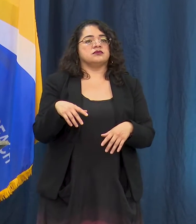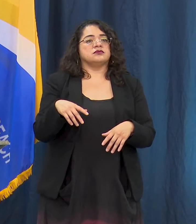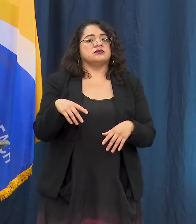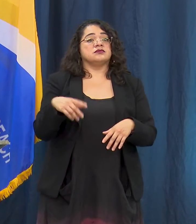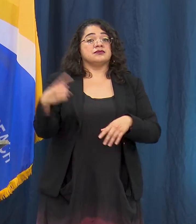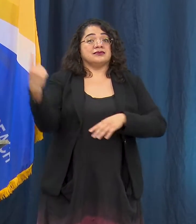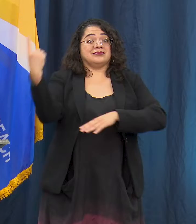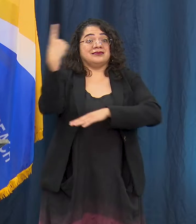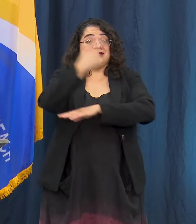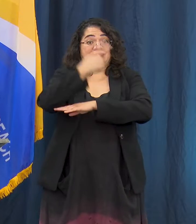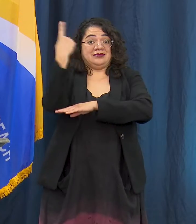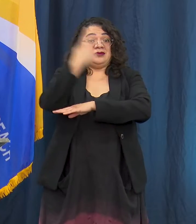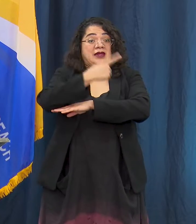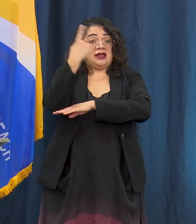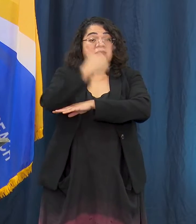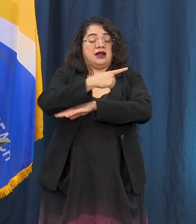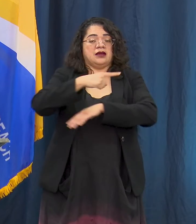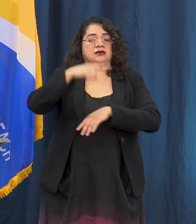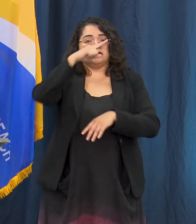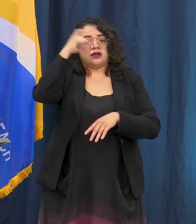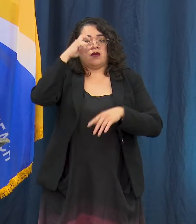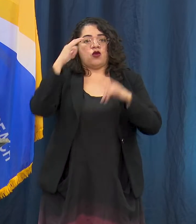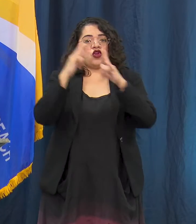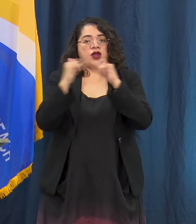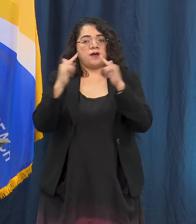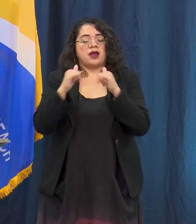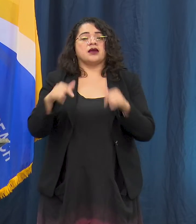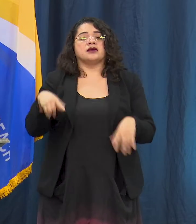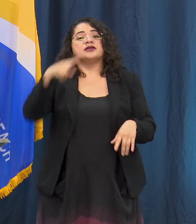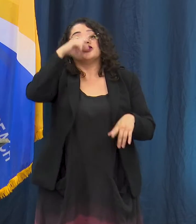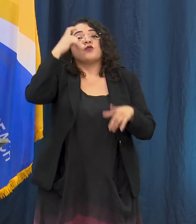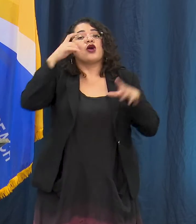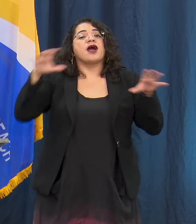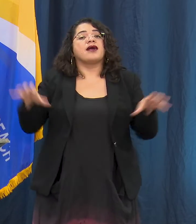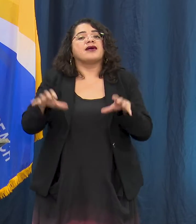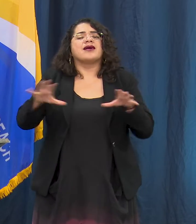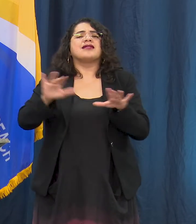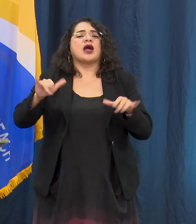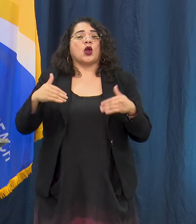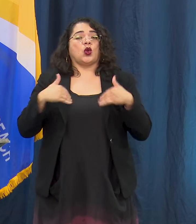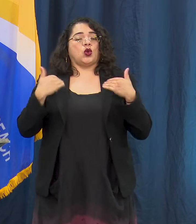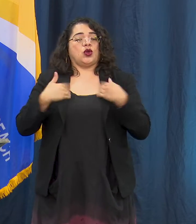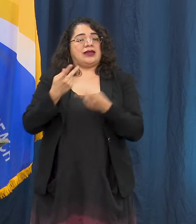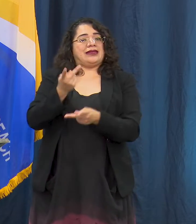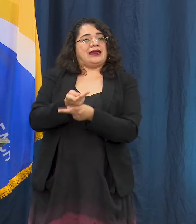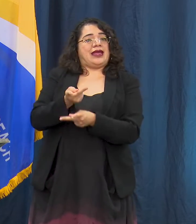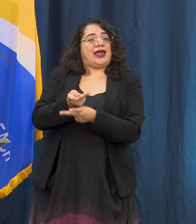camps, seen as summer activities that are sort of as a youth care opportunity, will